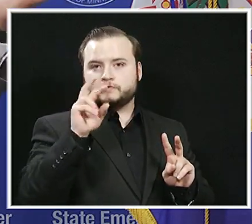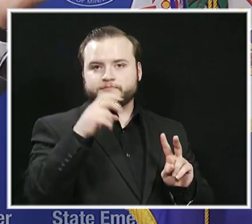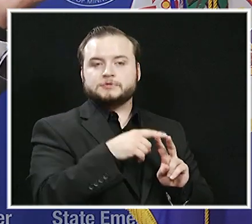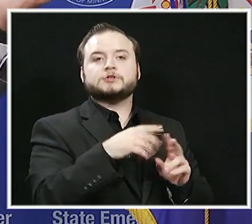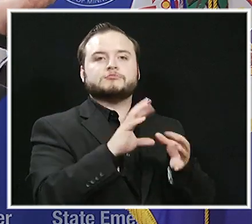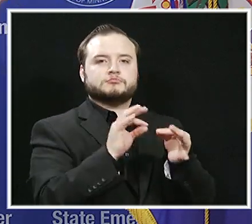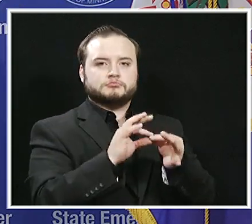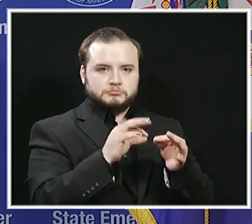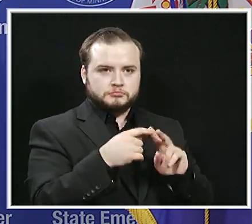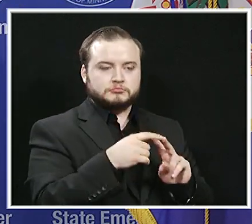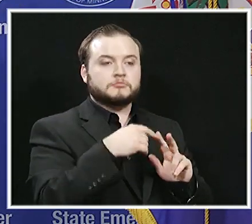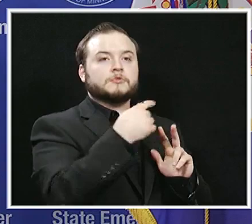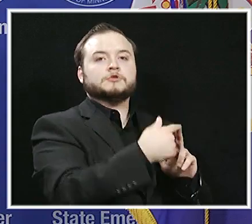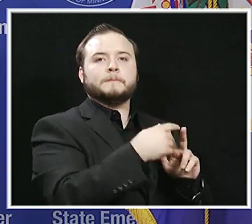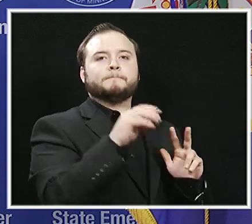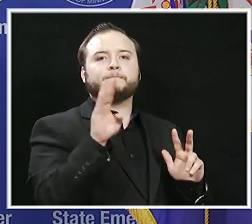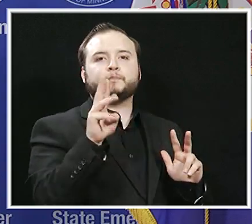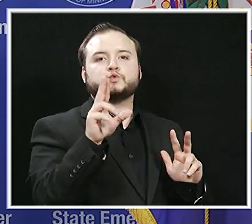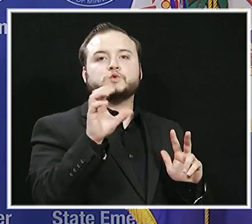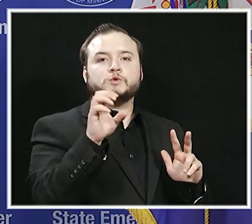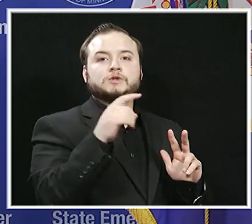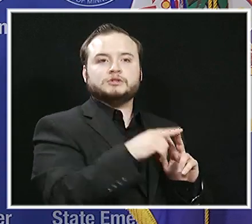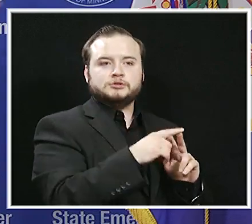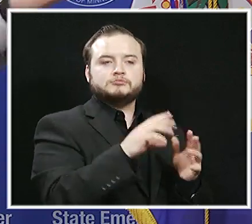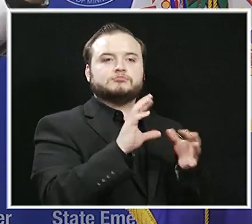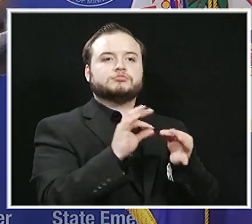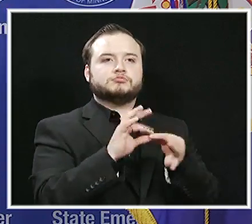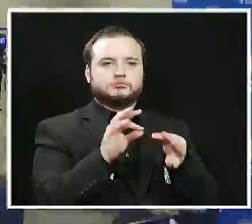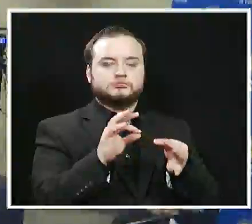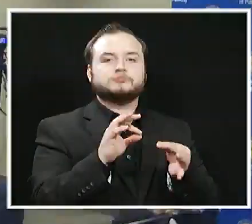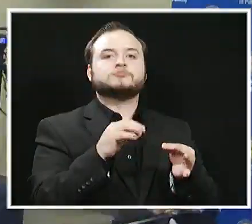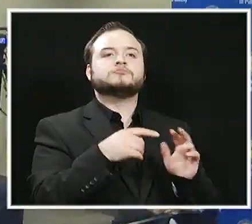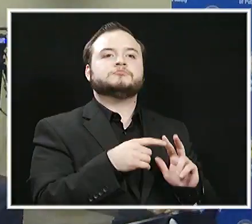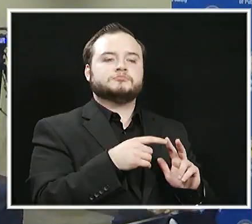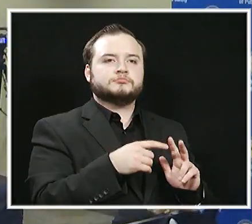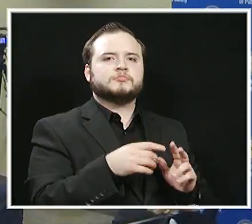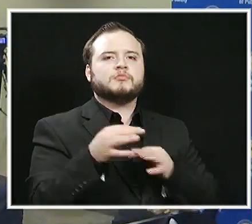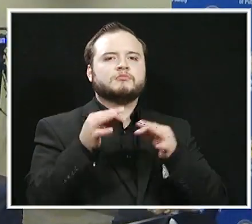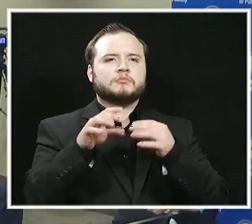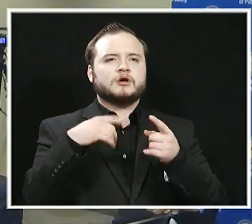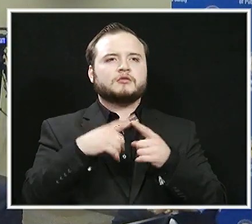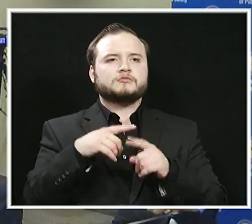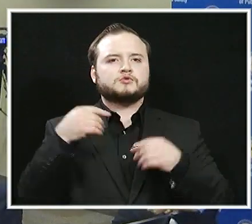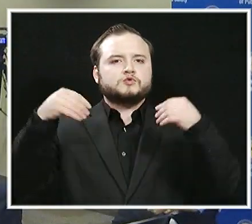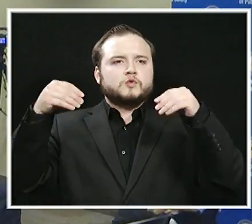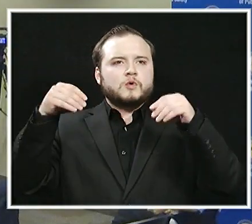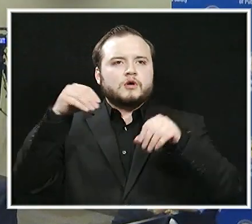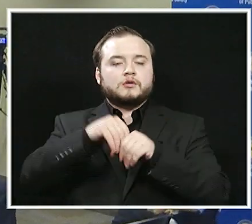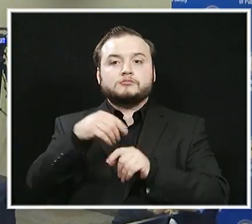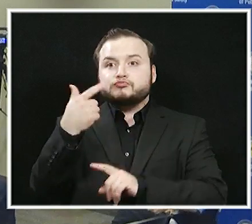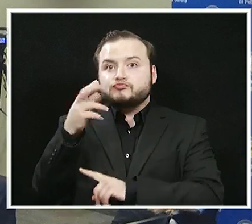can talk a little bit more what does this mean to businesses and what is it going to look like on Monday afternoon.